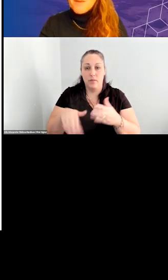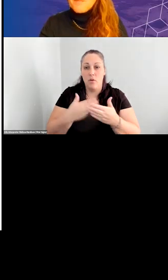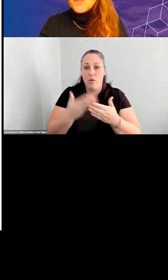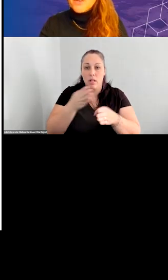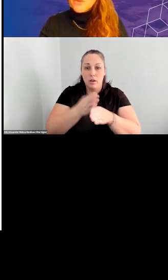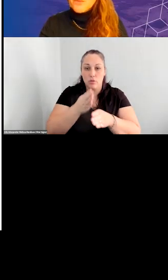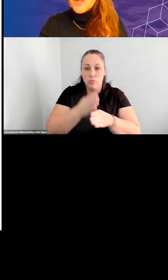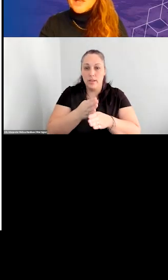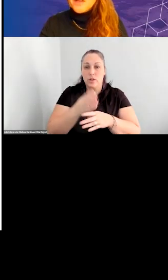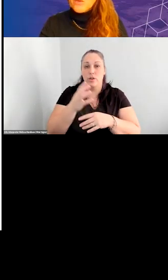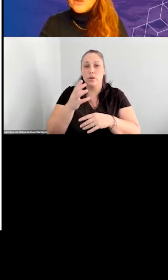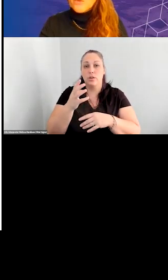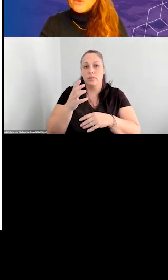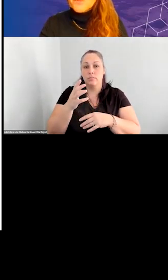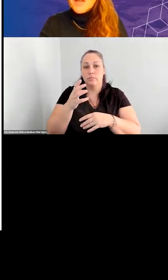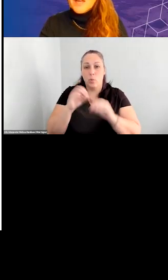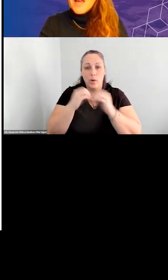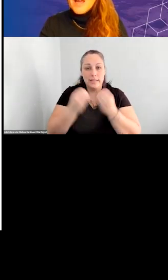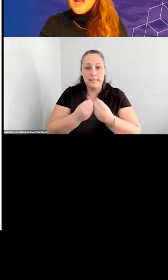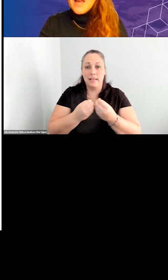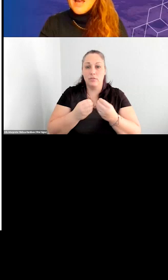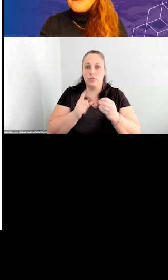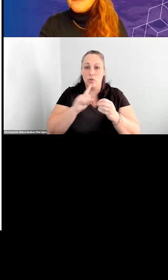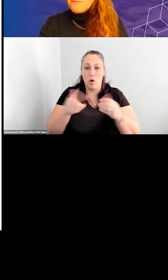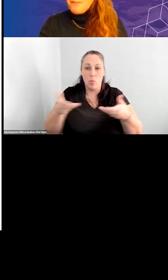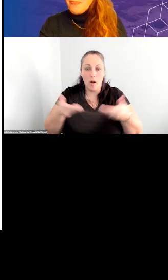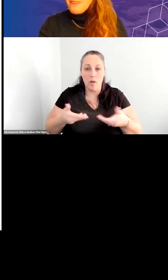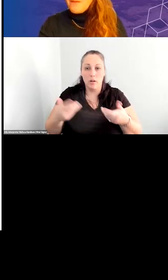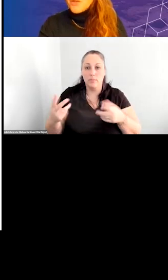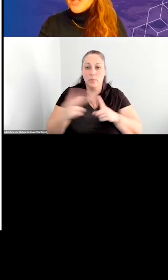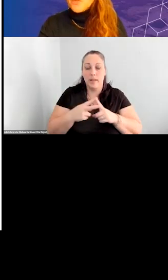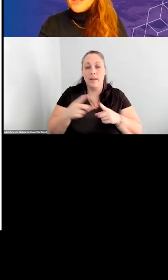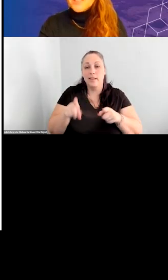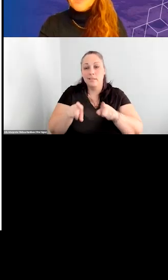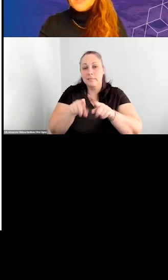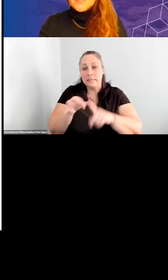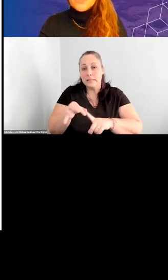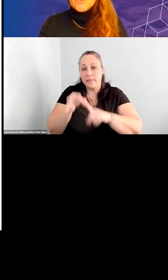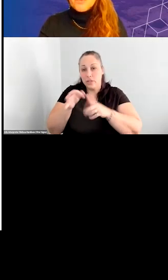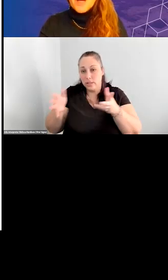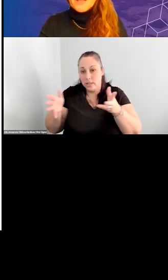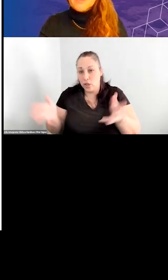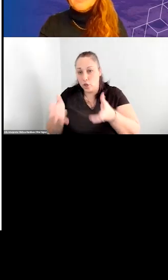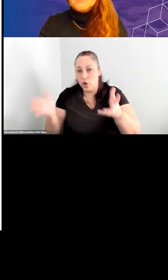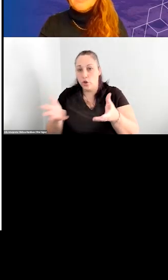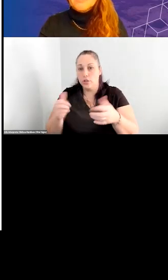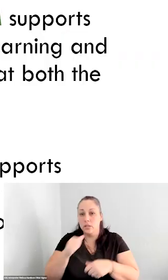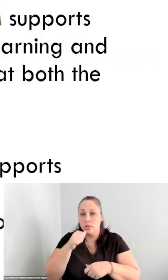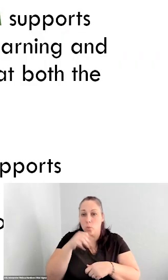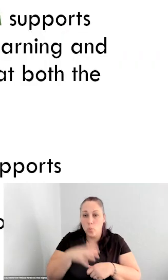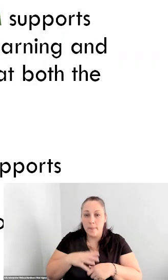members of underrepresented minority groups, and persons with disabilities to apply.